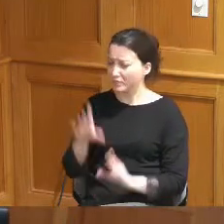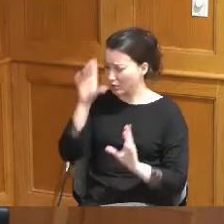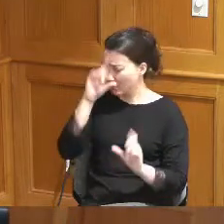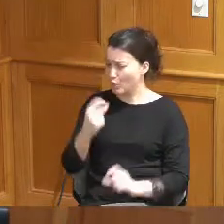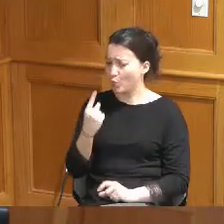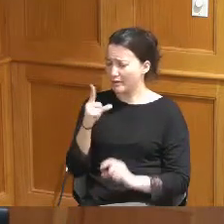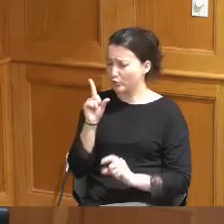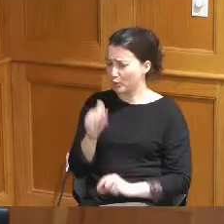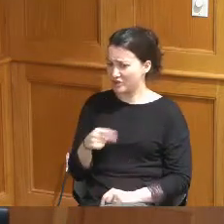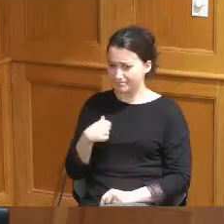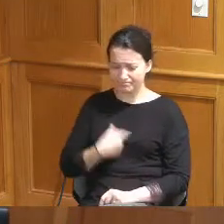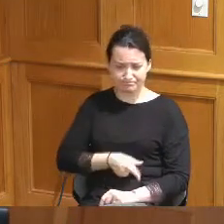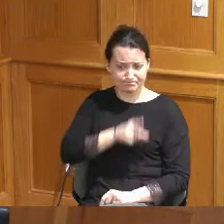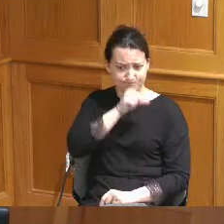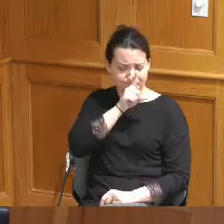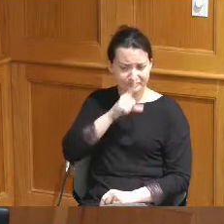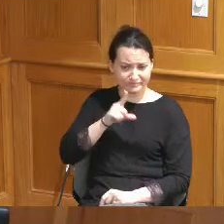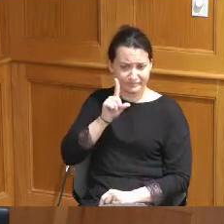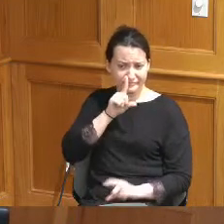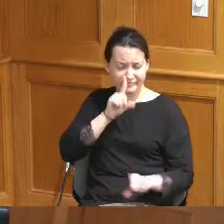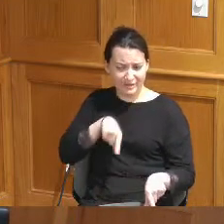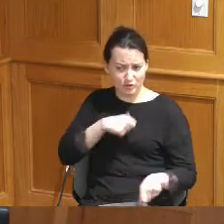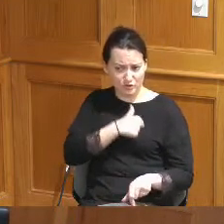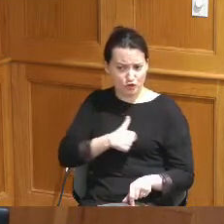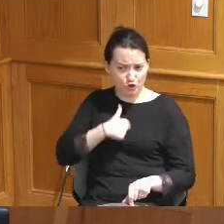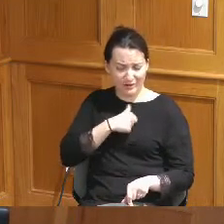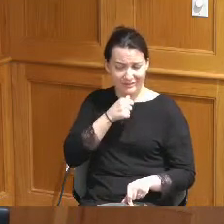and I haven't gotten the answer I apologize we didn't get back together before today